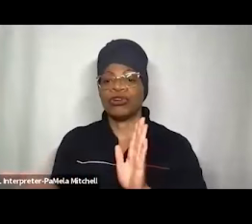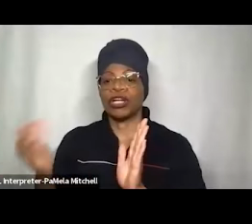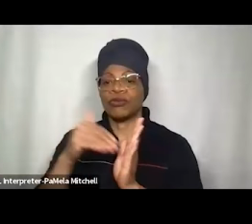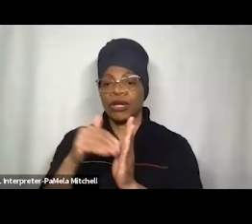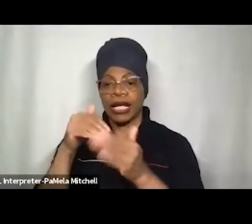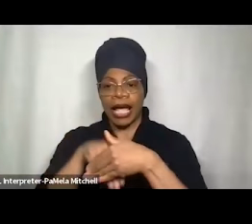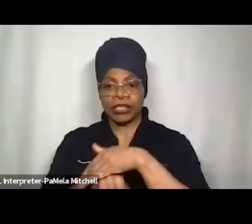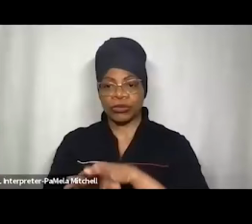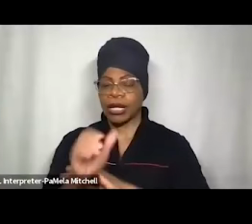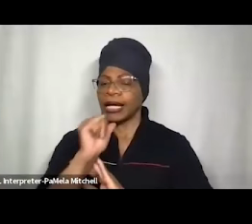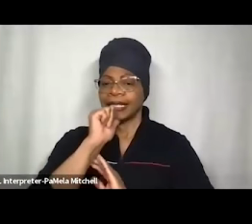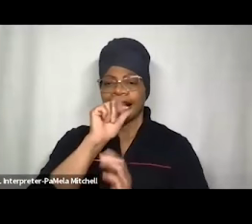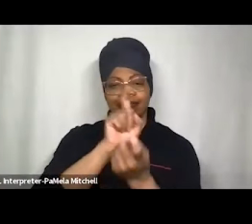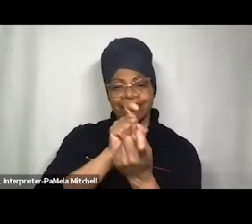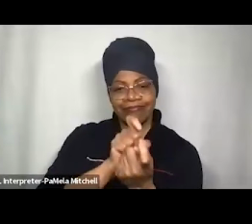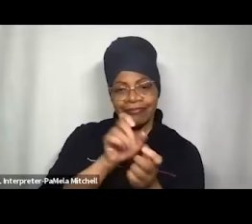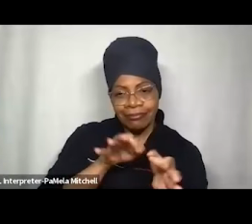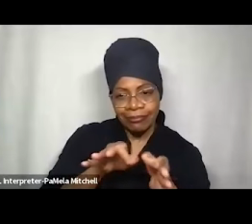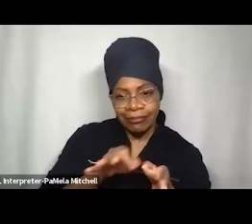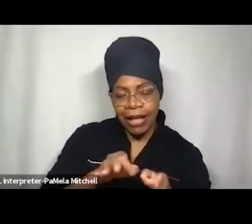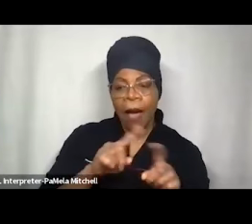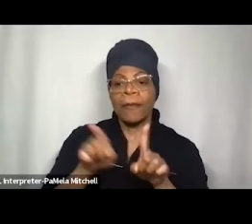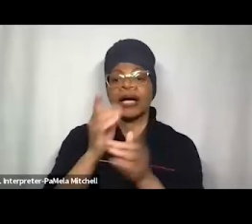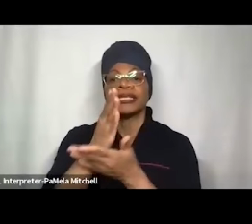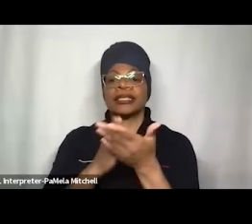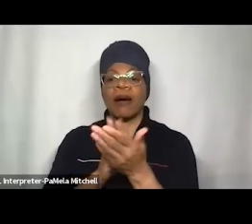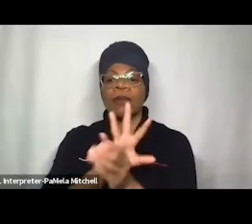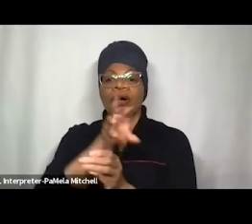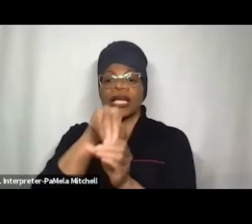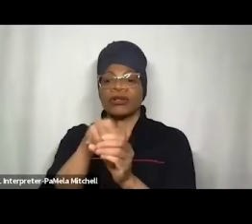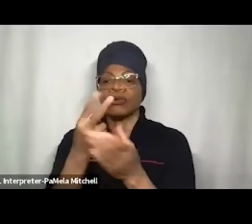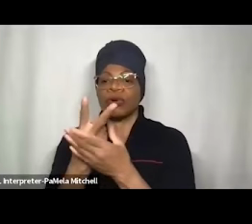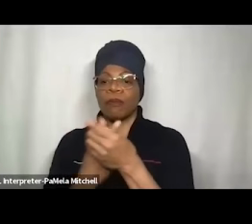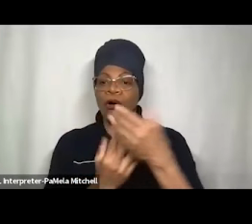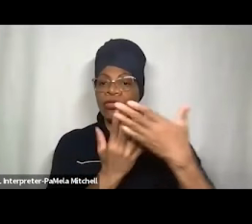but some of these include both a screening and an assessment version,